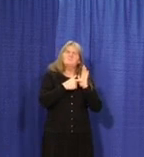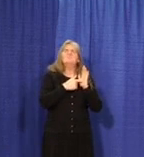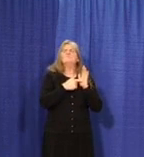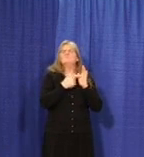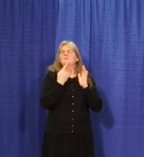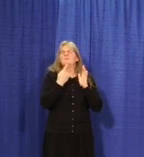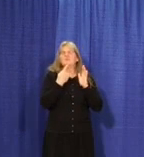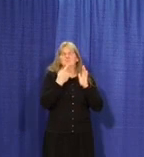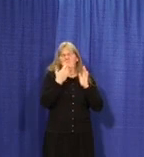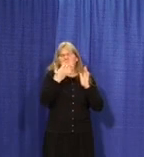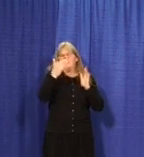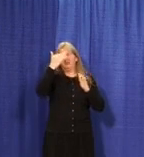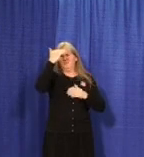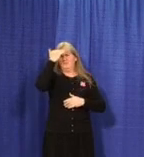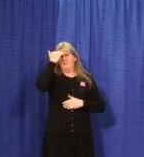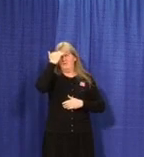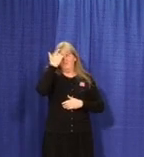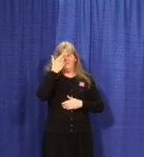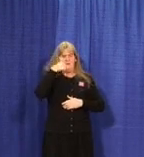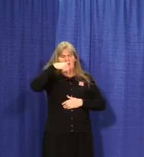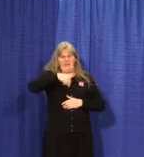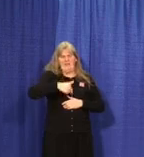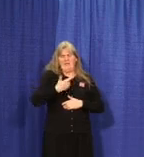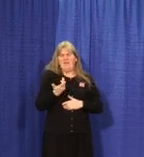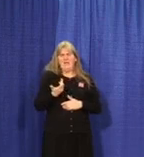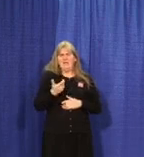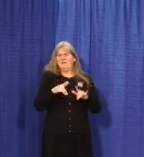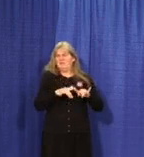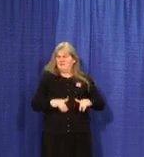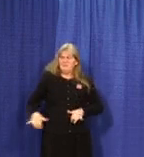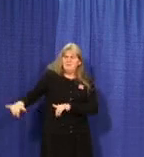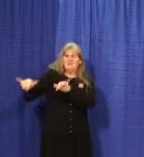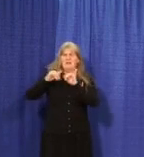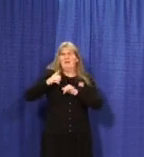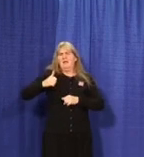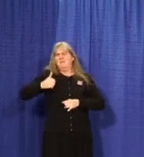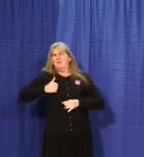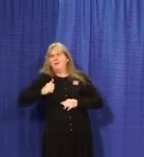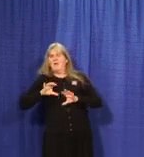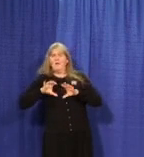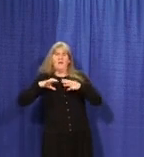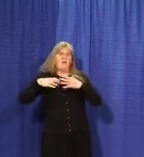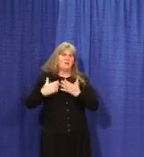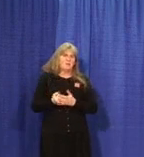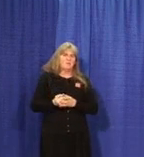anywhere else in Canada, or in the world for that matter. After so many weak -- weeks